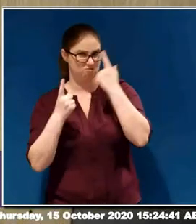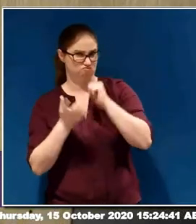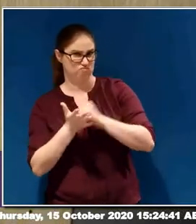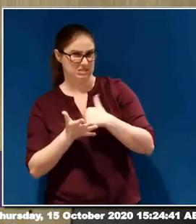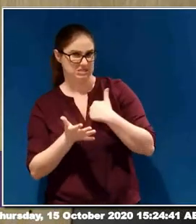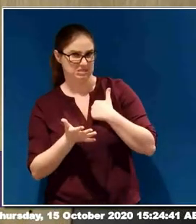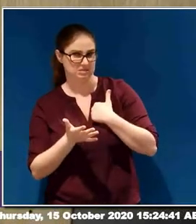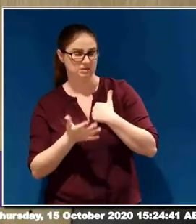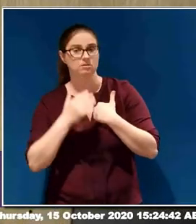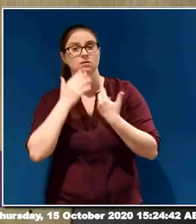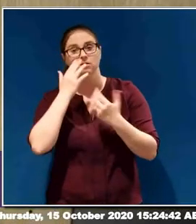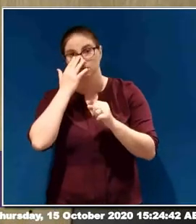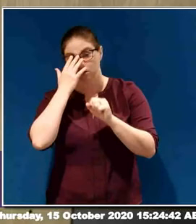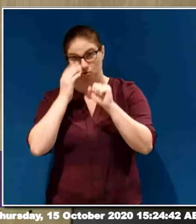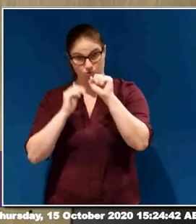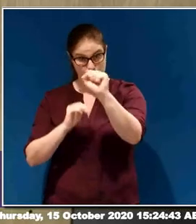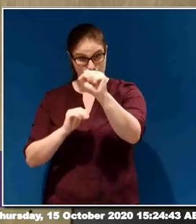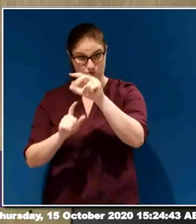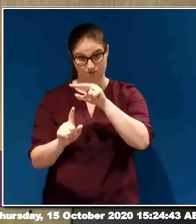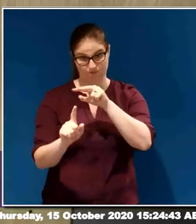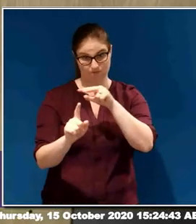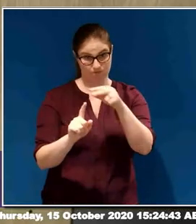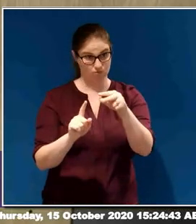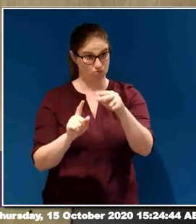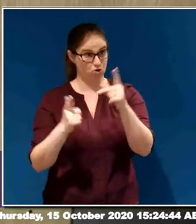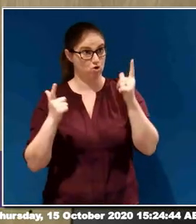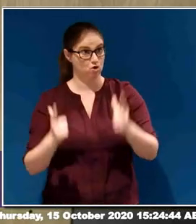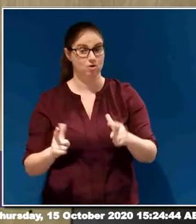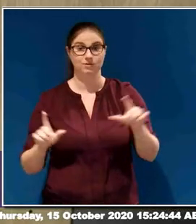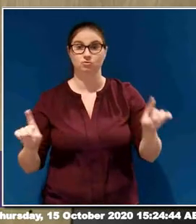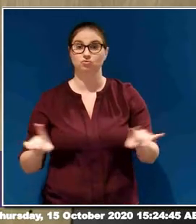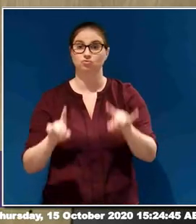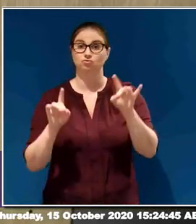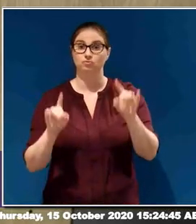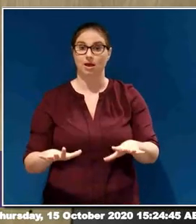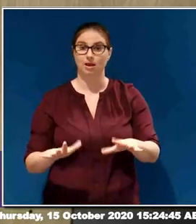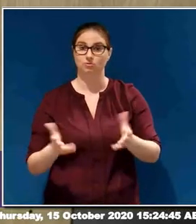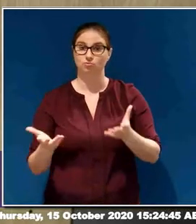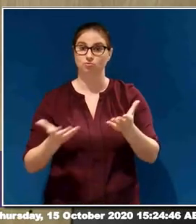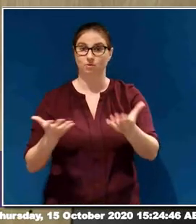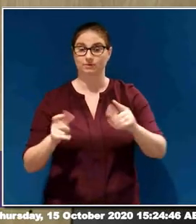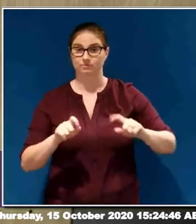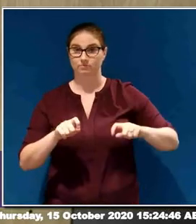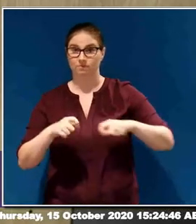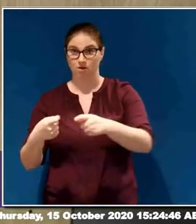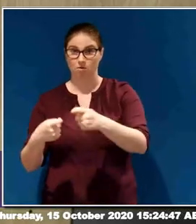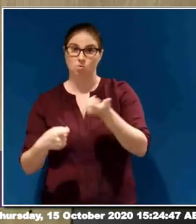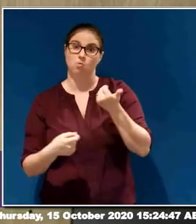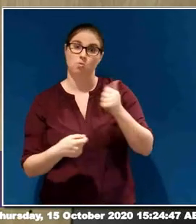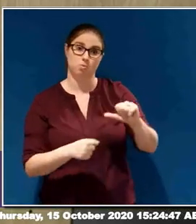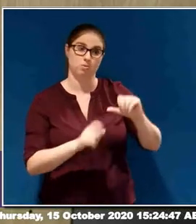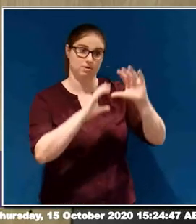still employ categorical resource allocation methods and these are used